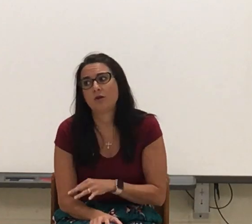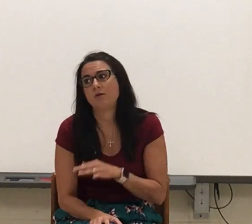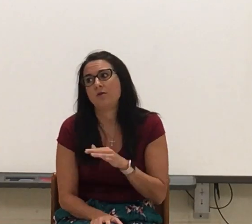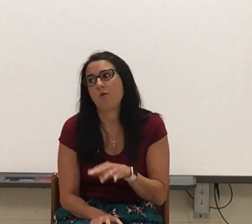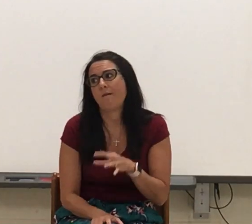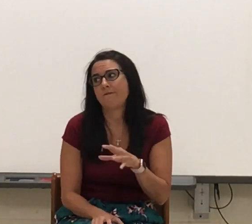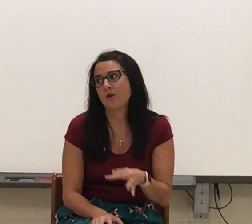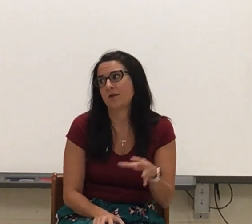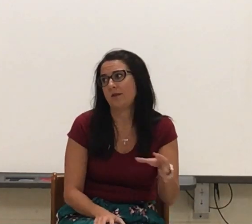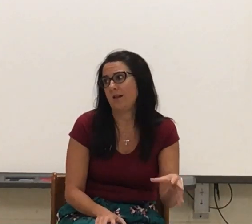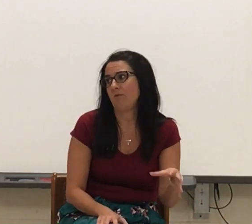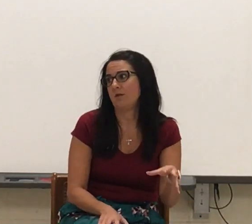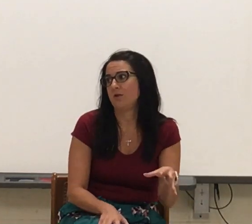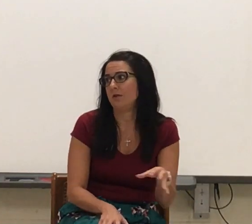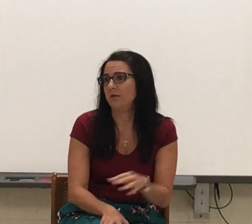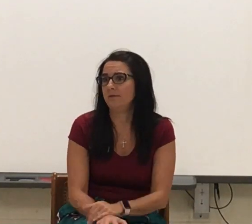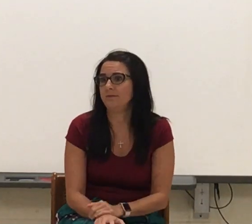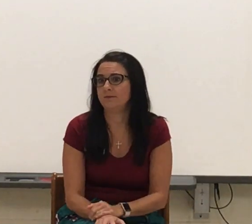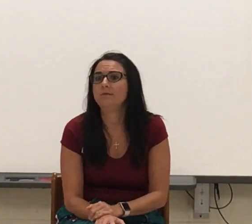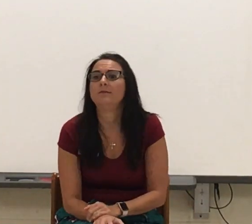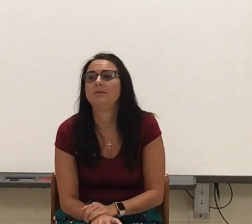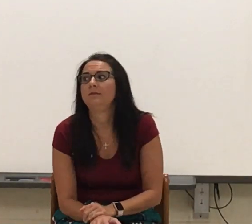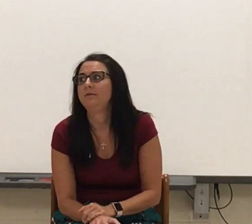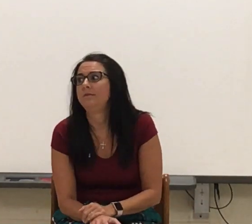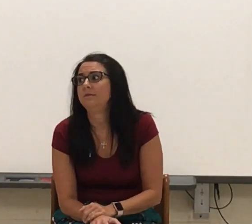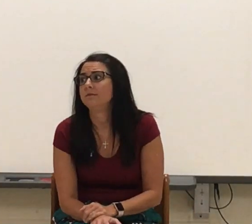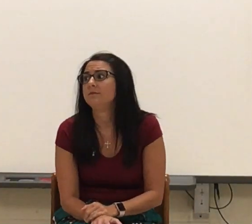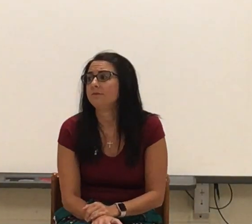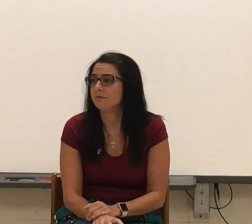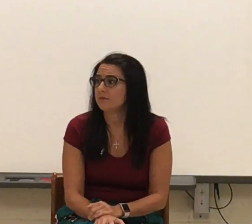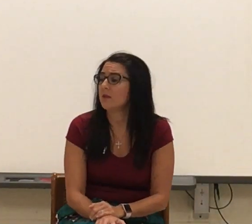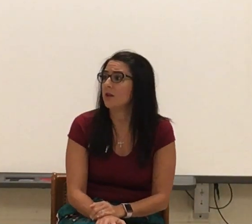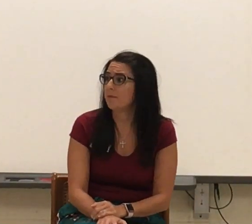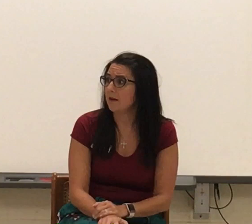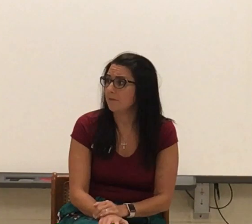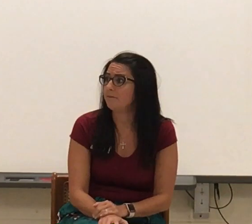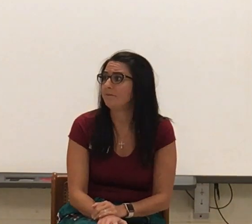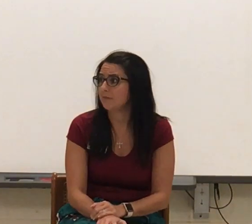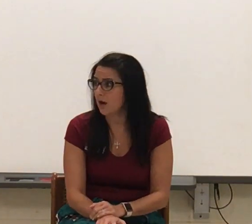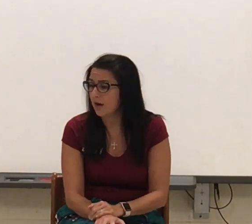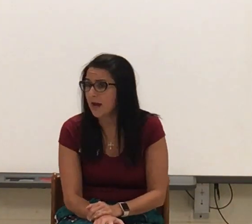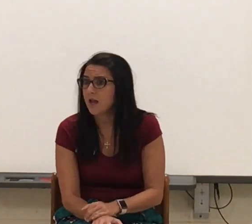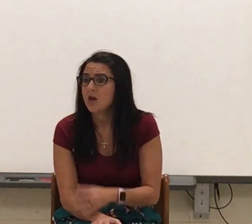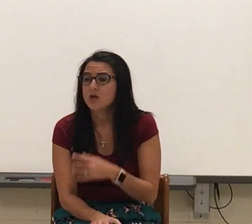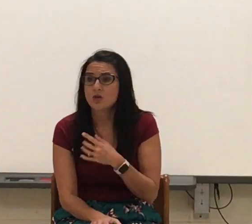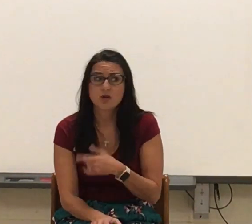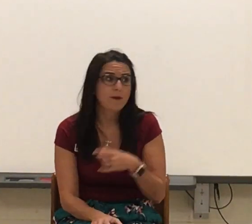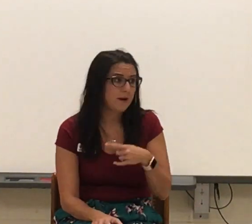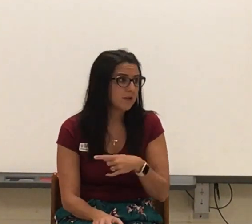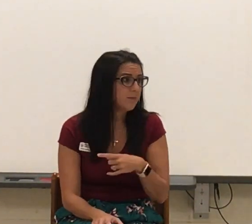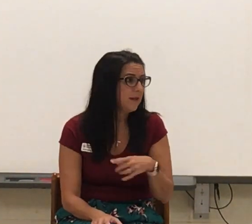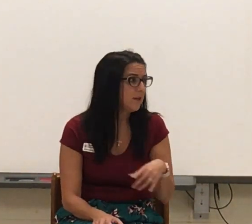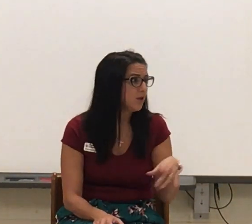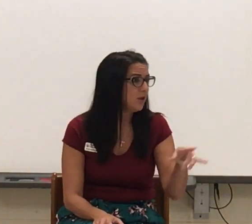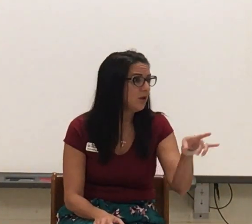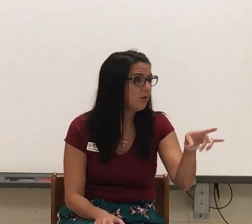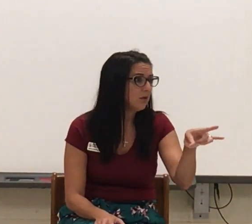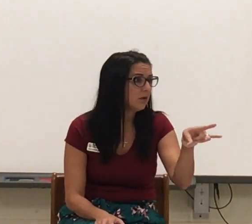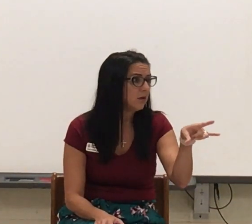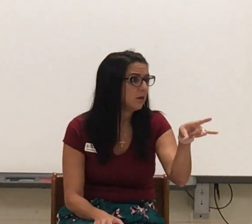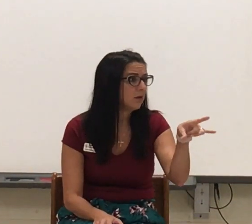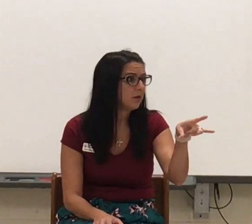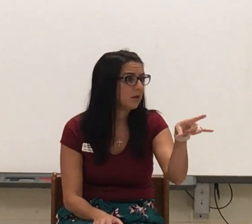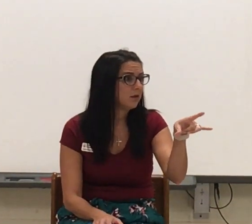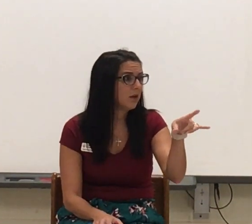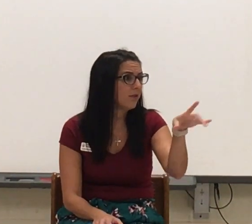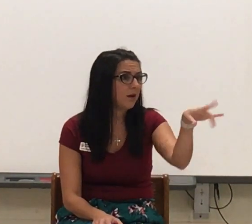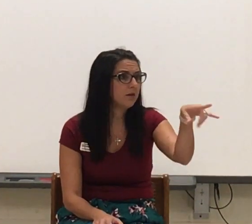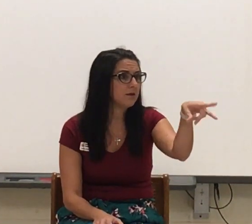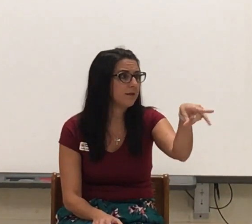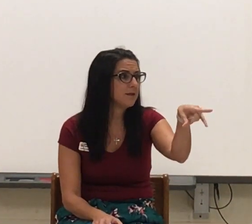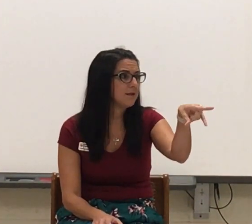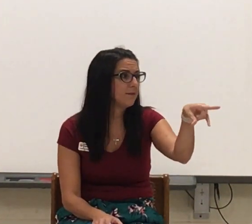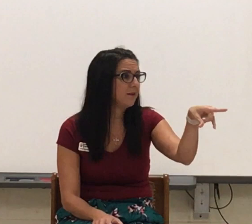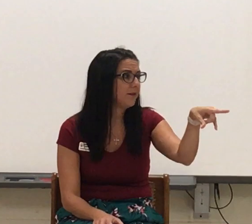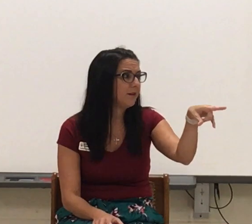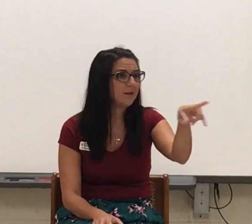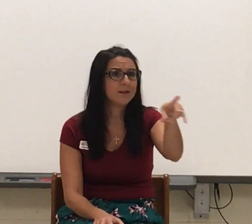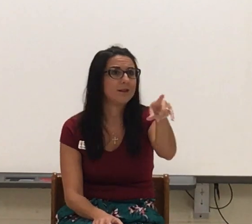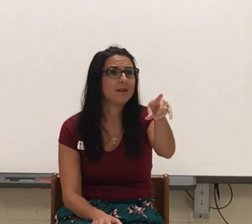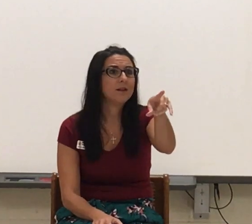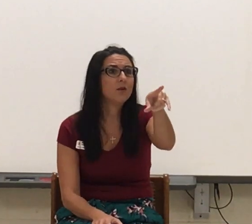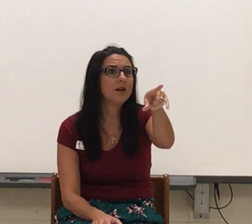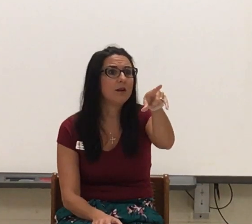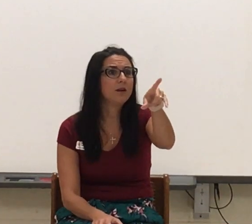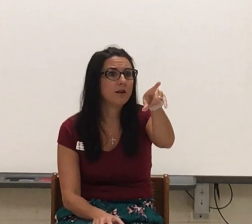learn your first language? Ok, so your parents speaking to you. Student: Being immersed in